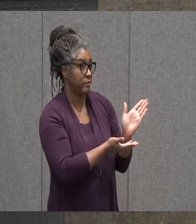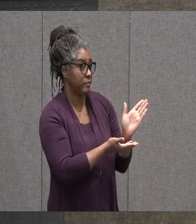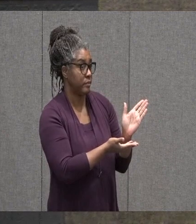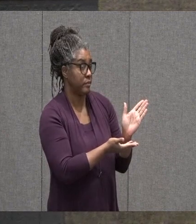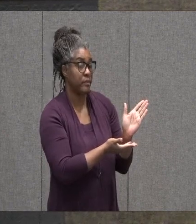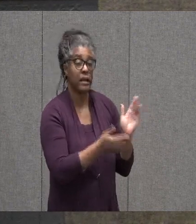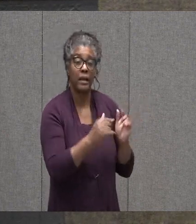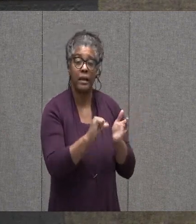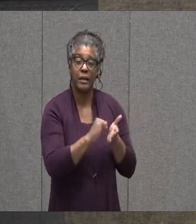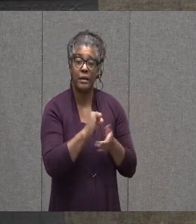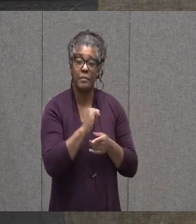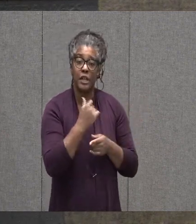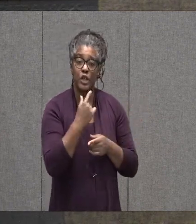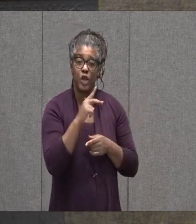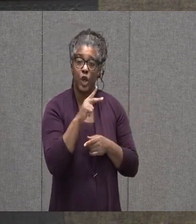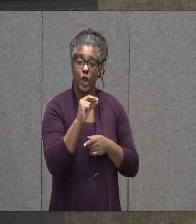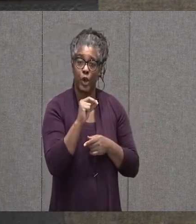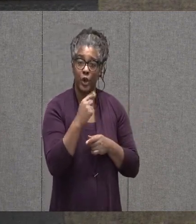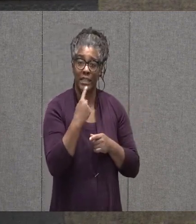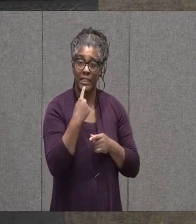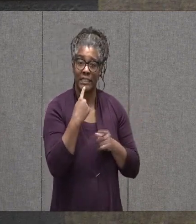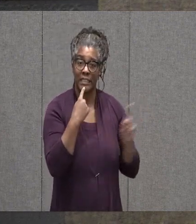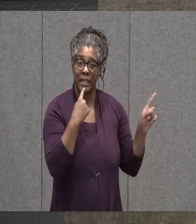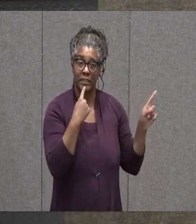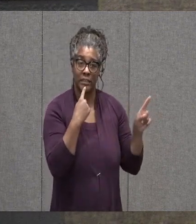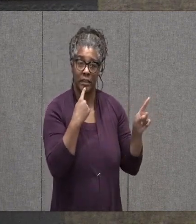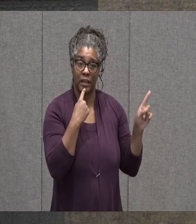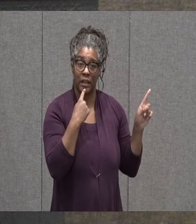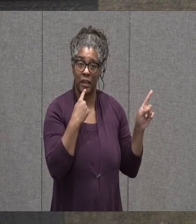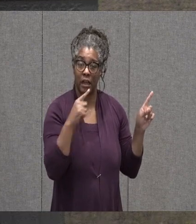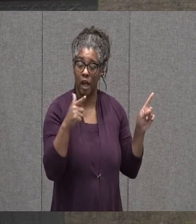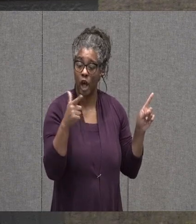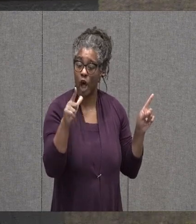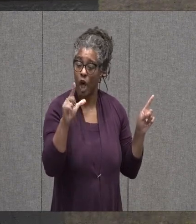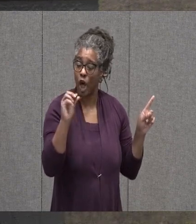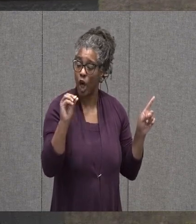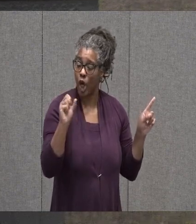And if I look down, it has all of the words